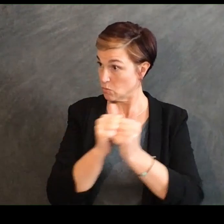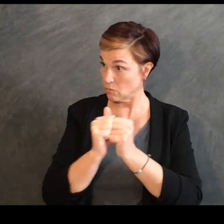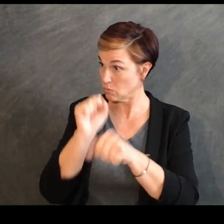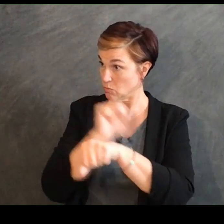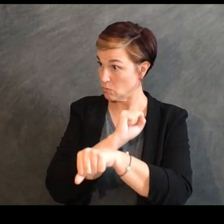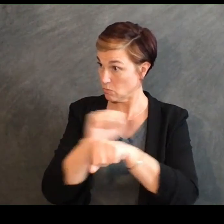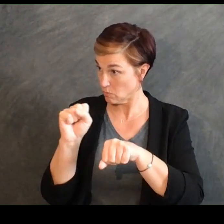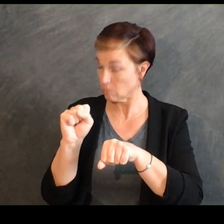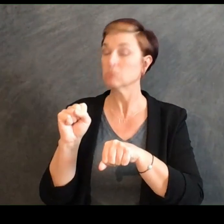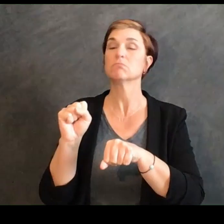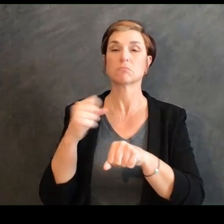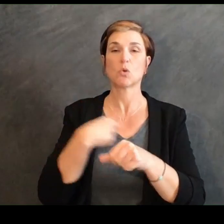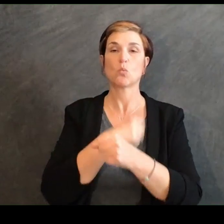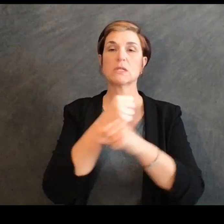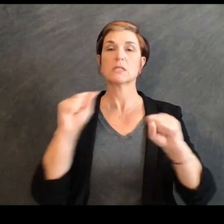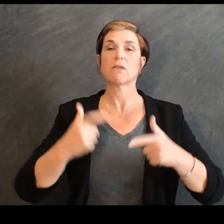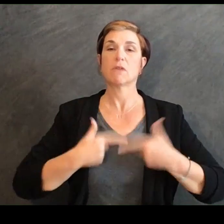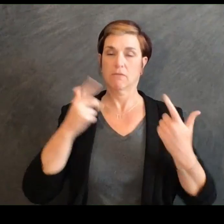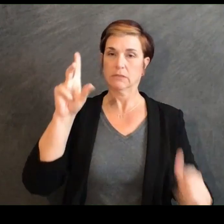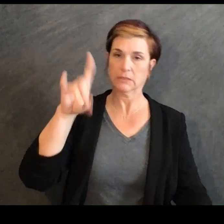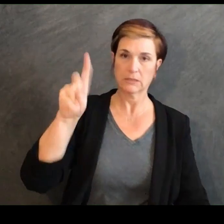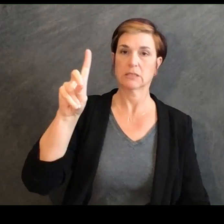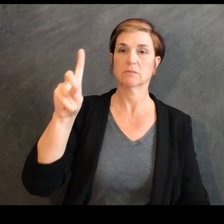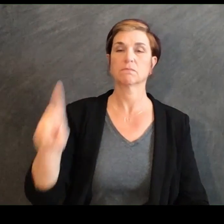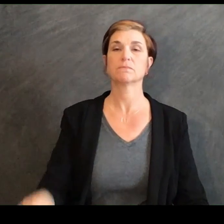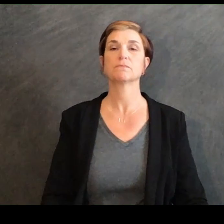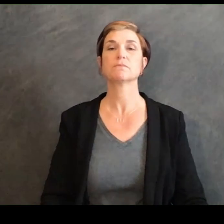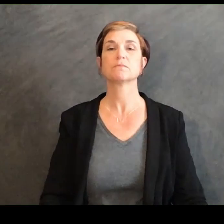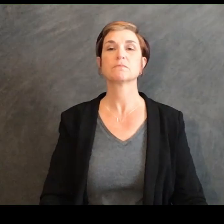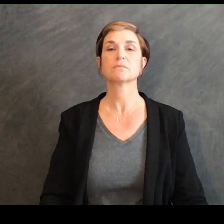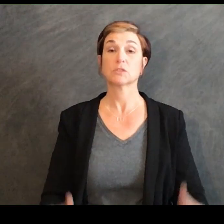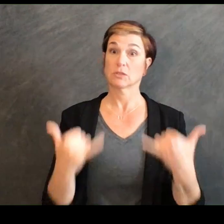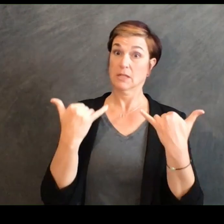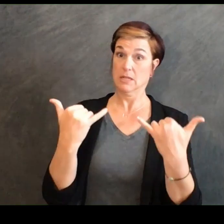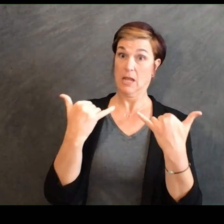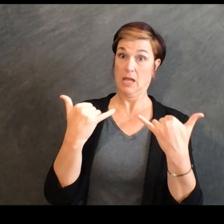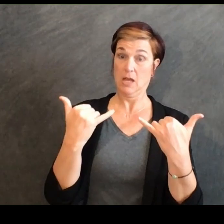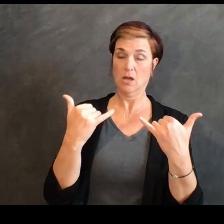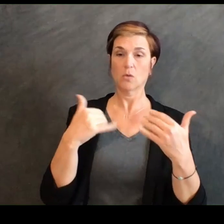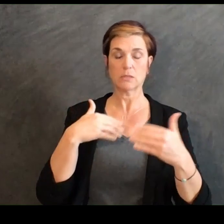of what we're really doing and now we're in a different phase we had some very